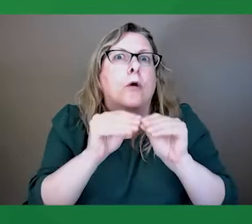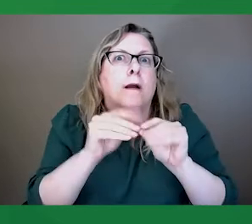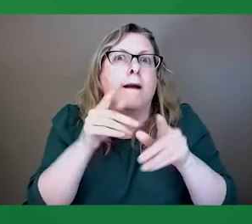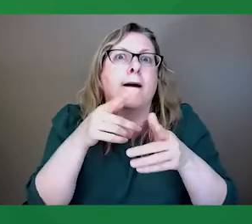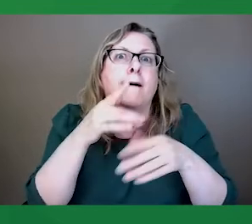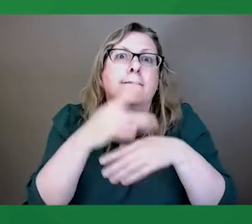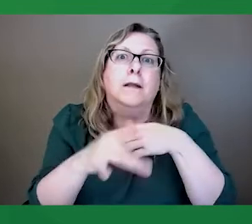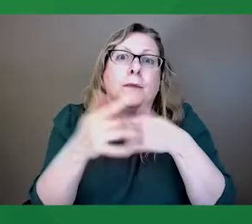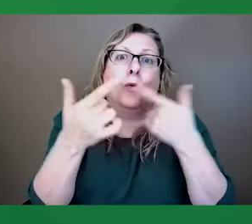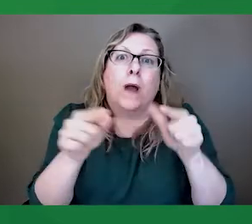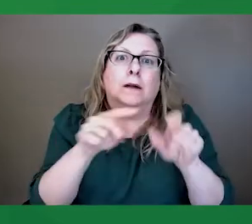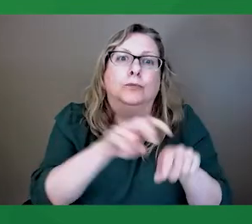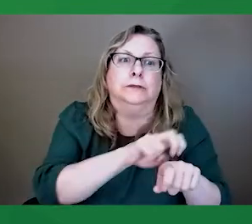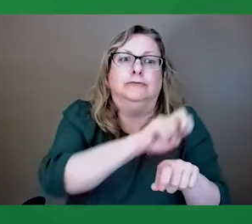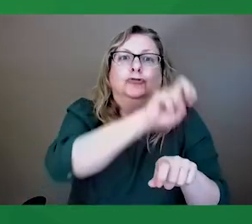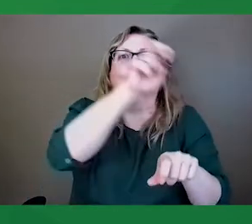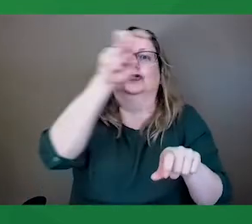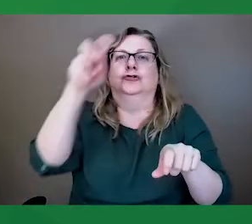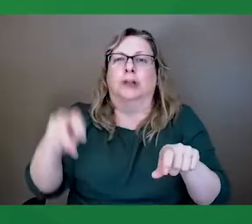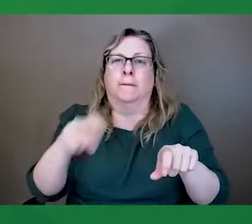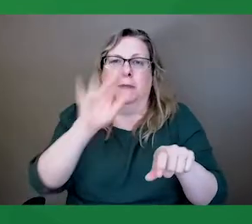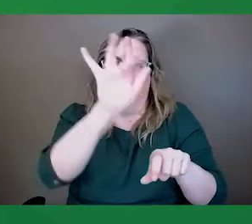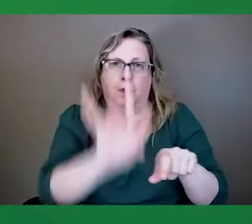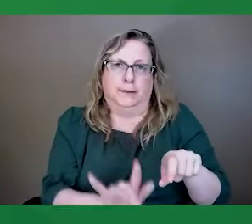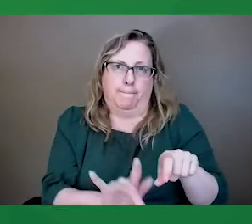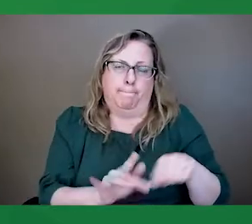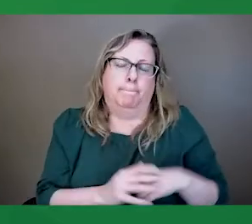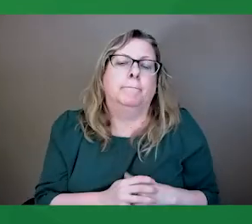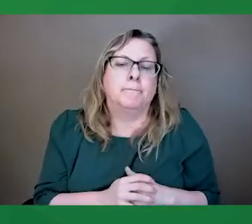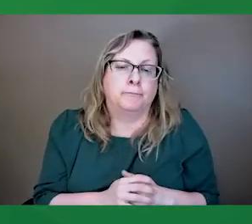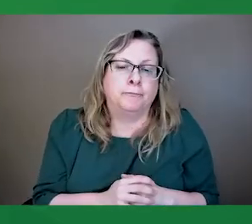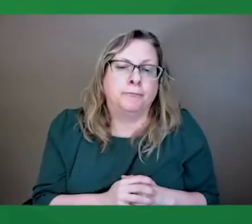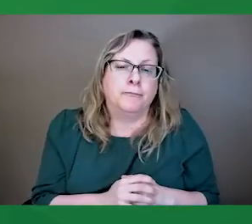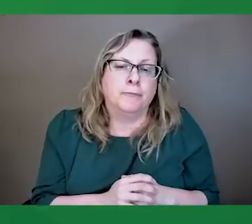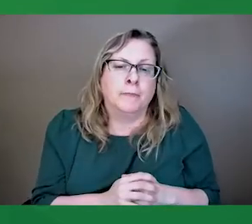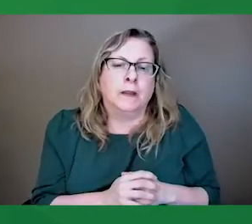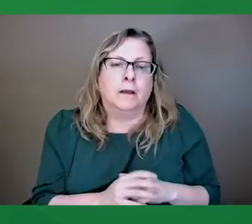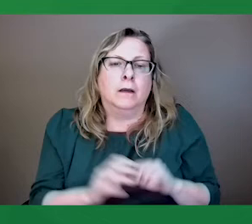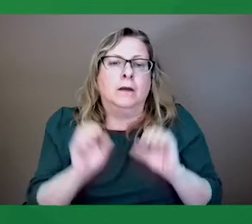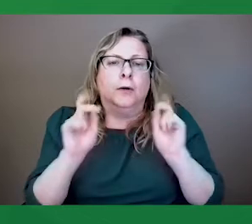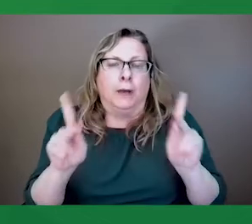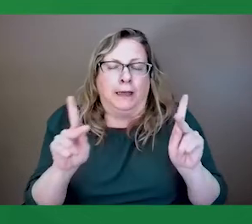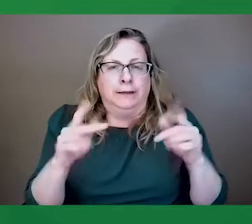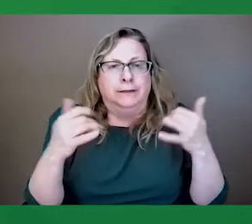So can we solve for this? Well, I'll give you a smaller alert because you've already seen the title of my talk.